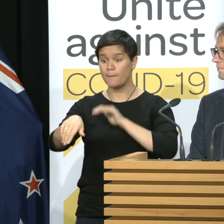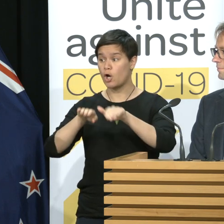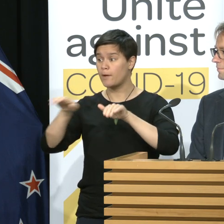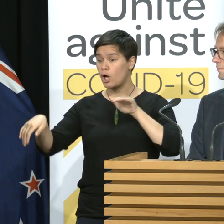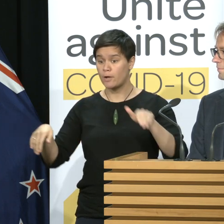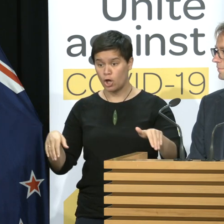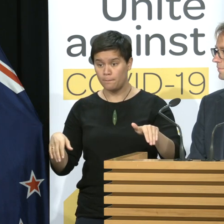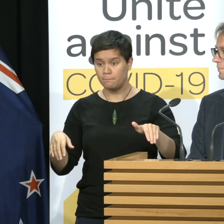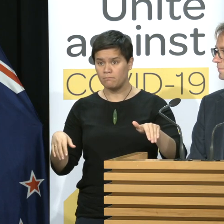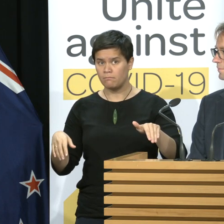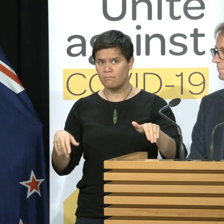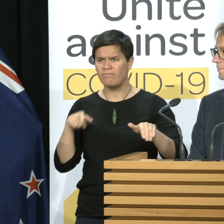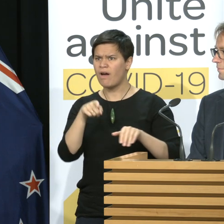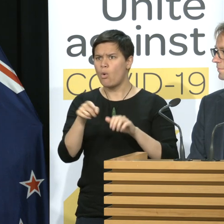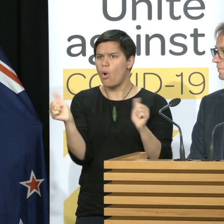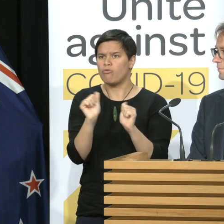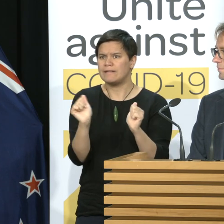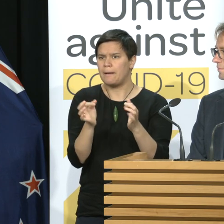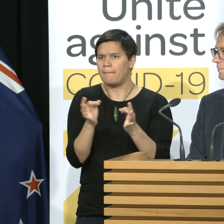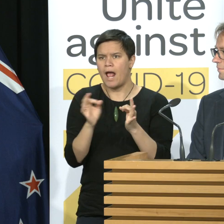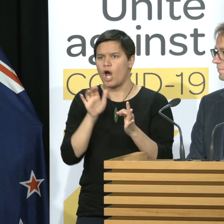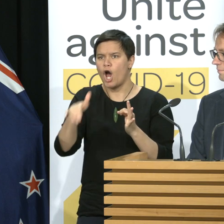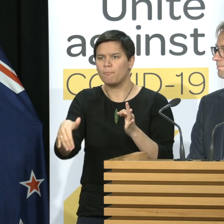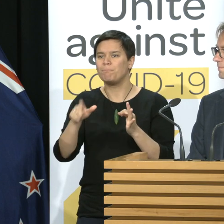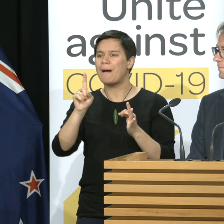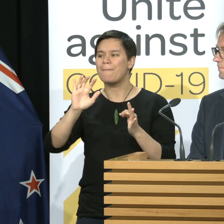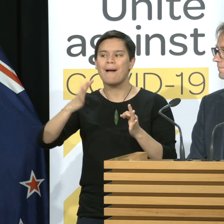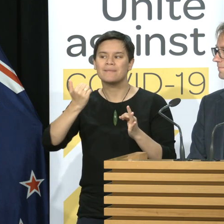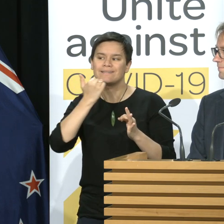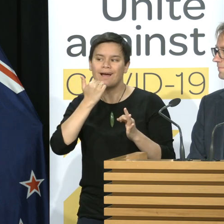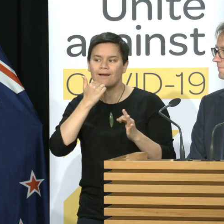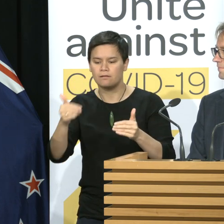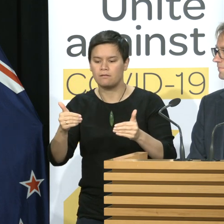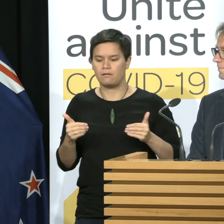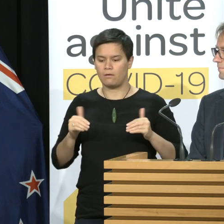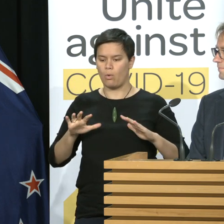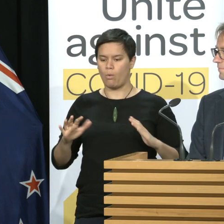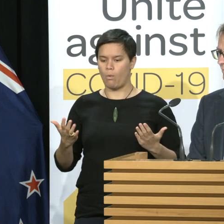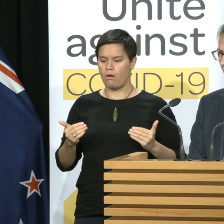but the timing might have been a little bit different. And we know from our last experience with in New Zealand in particular,